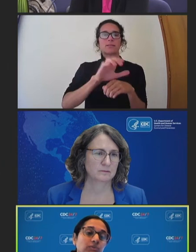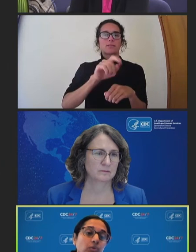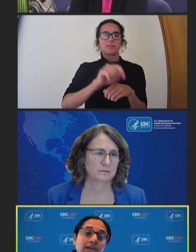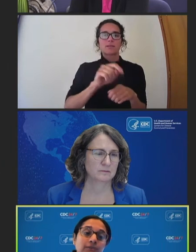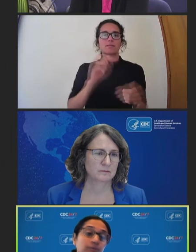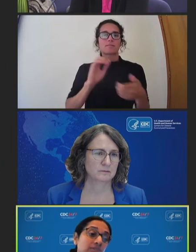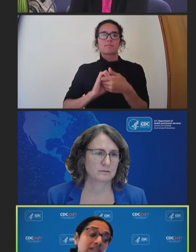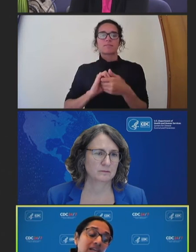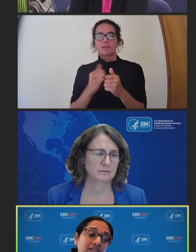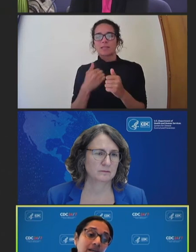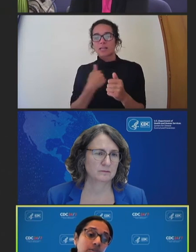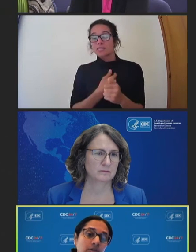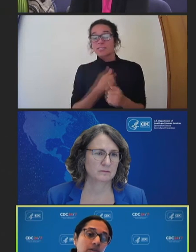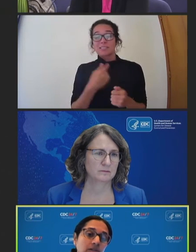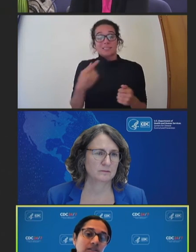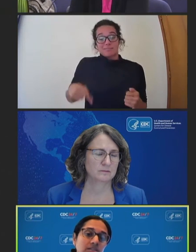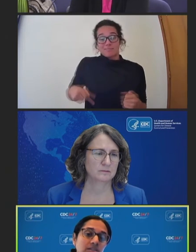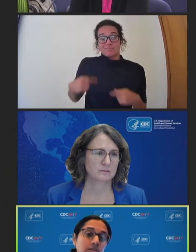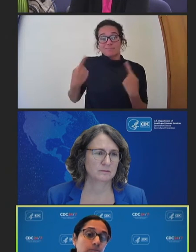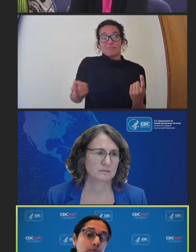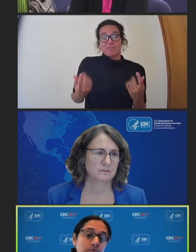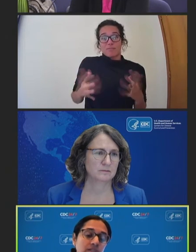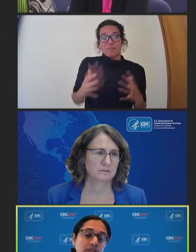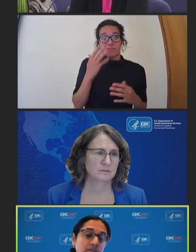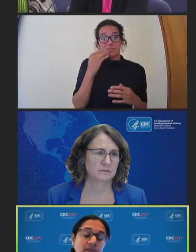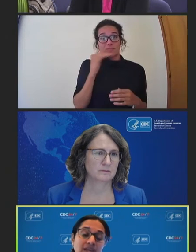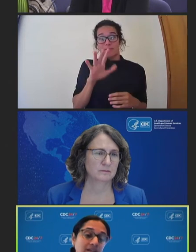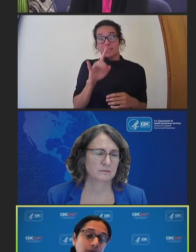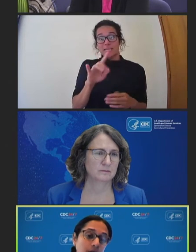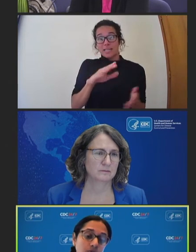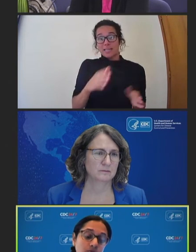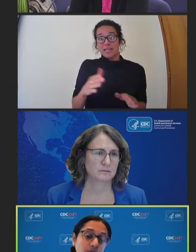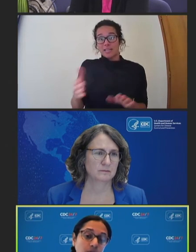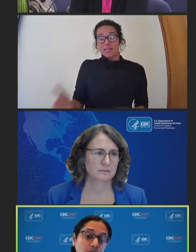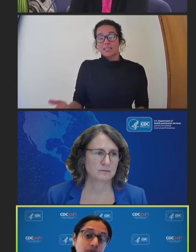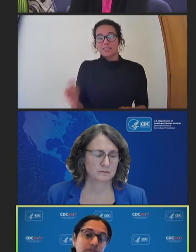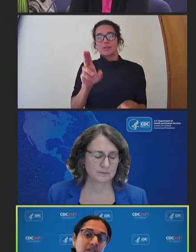we've already had 58 deaths in the United States, the most deaths of any other country in the world.